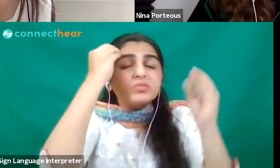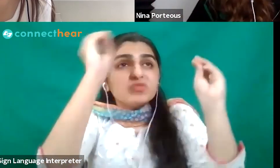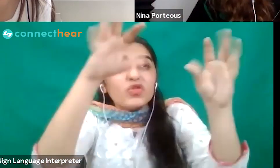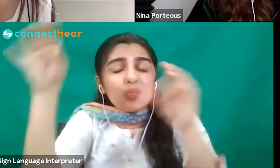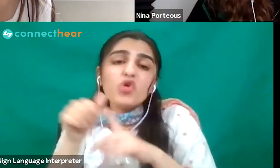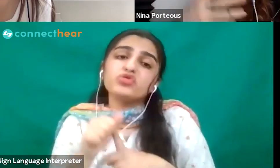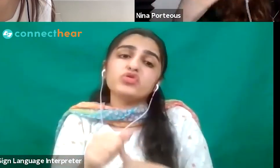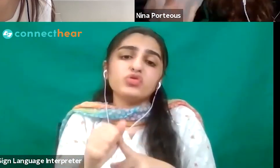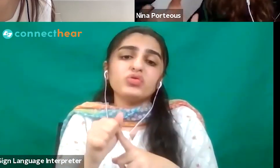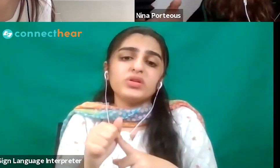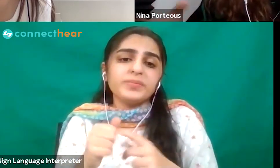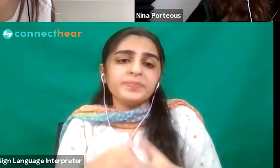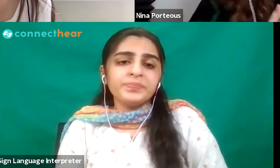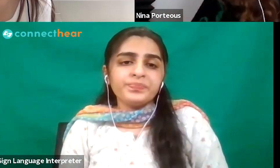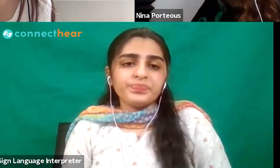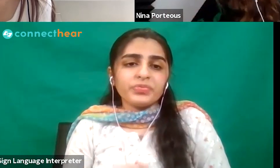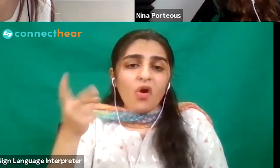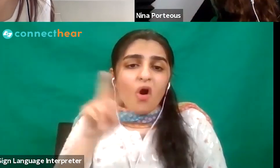Yeah.